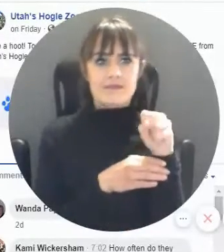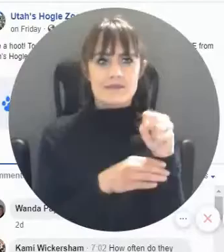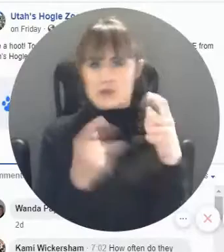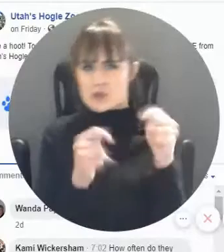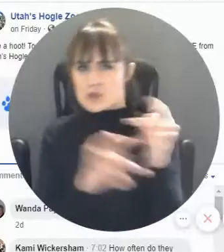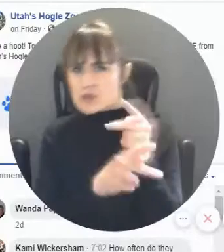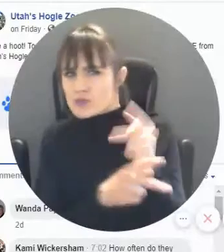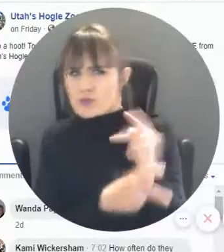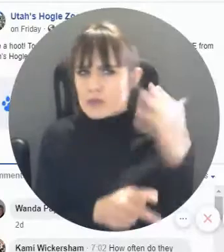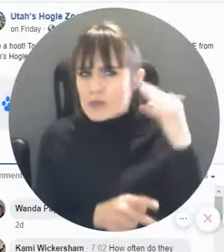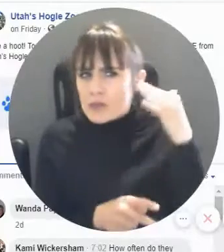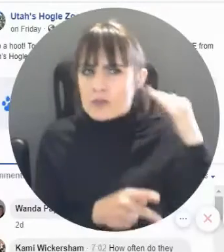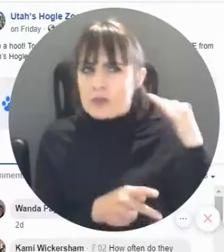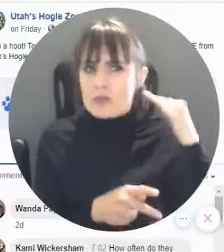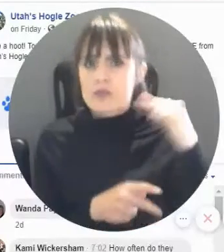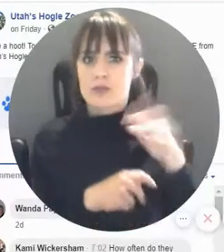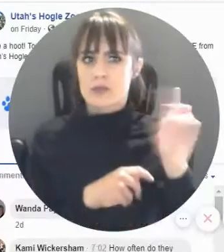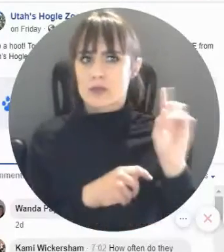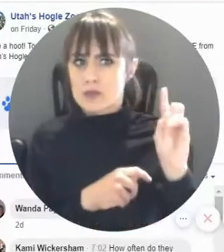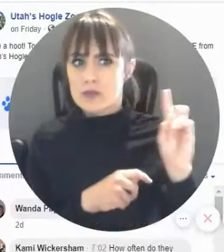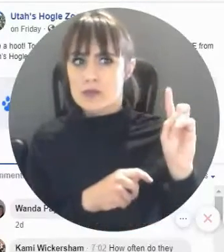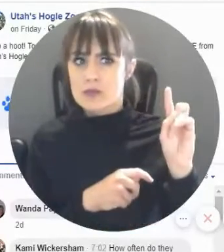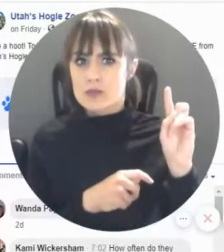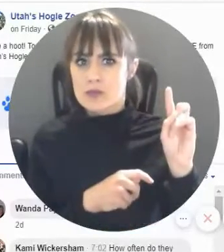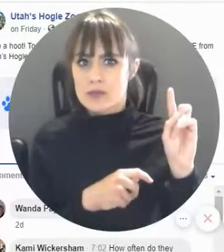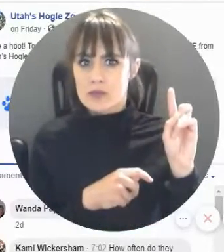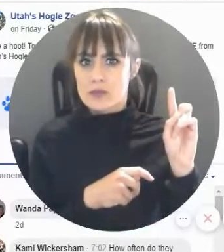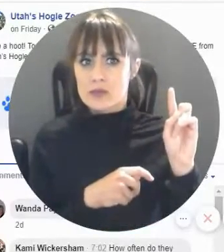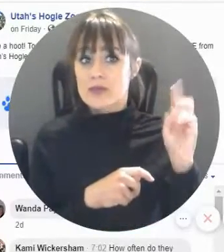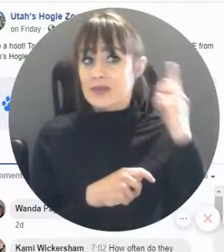Autumn: So, that's the bouncing of sound from ear-to-ear.